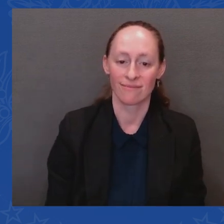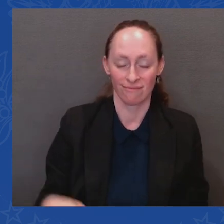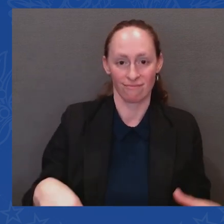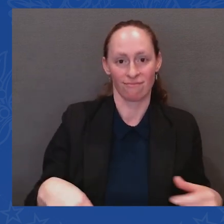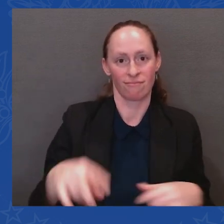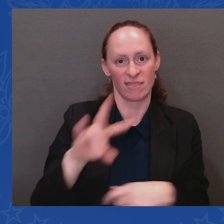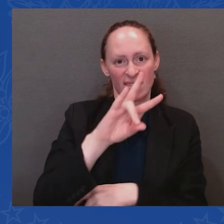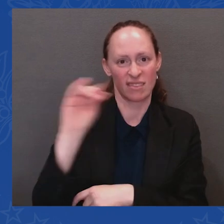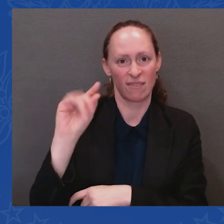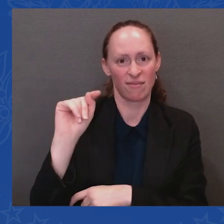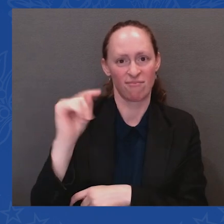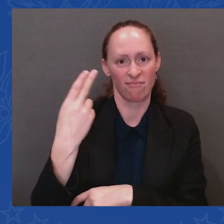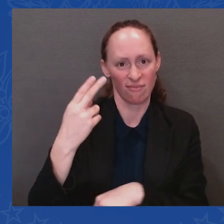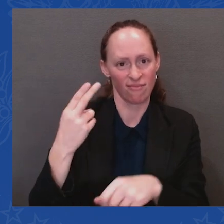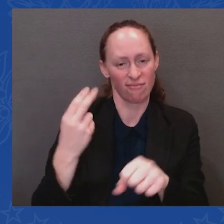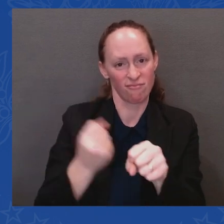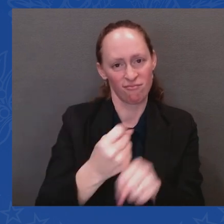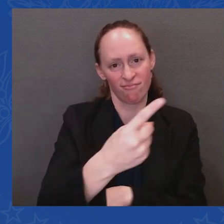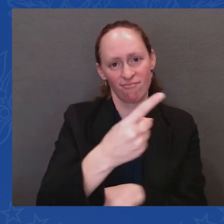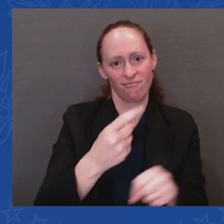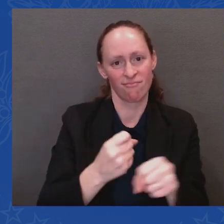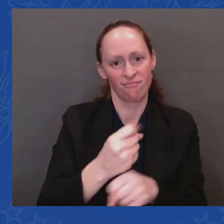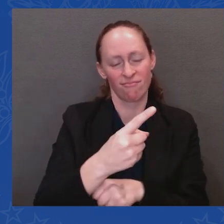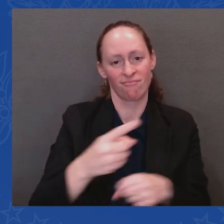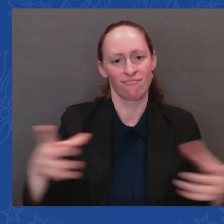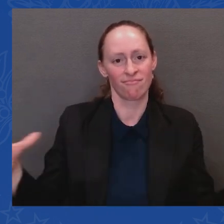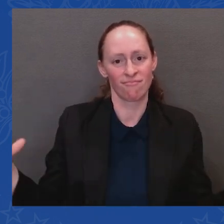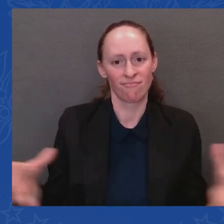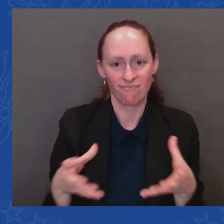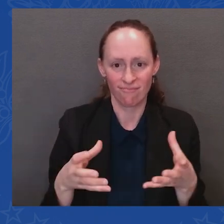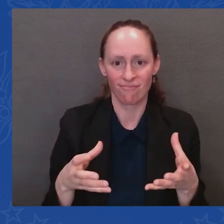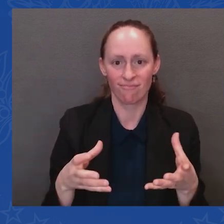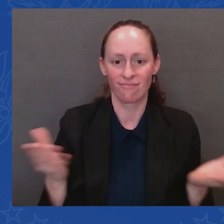National Veterans Day observance. I'd like to begin with a moment of silence to honor